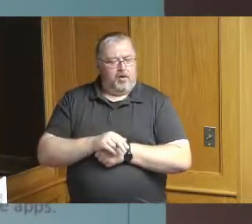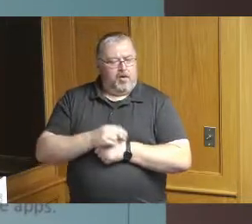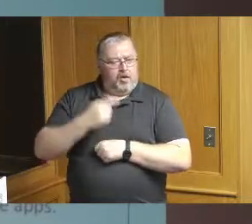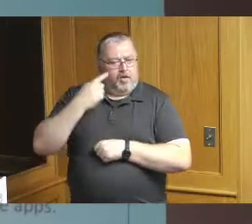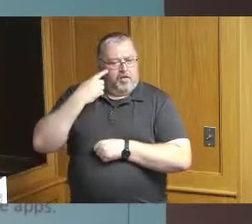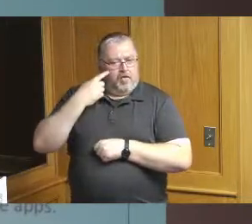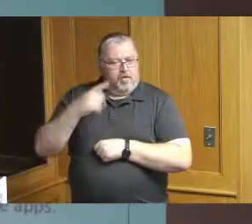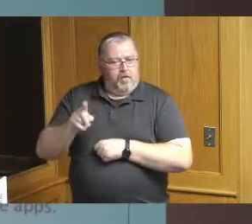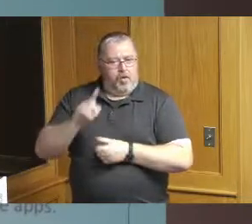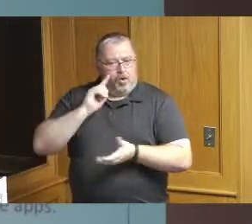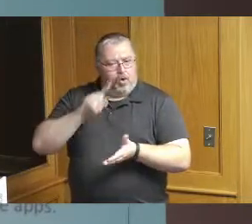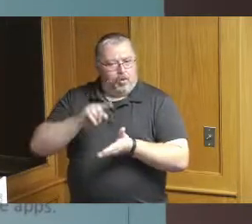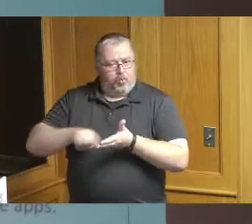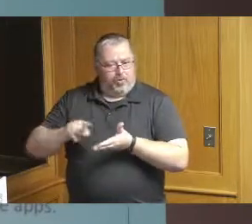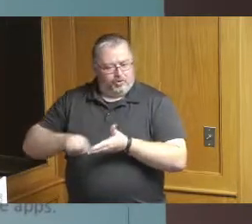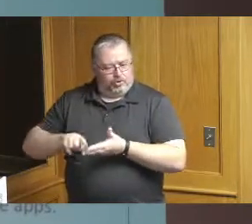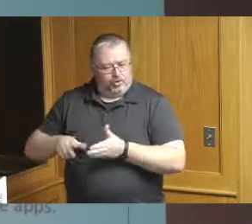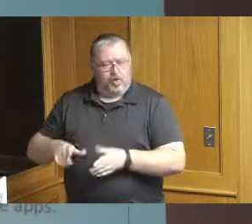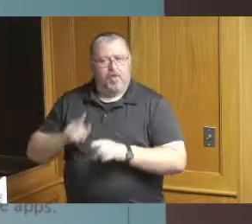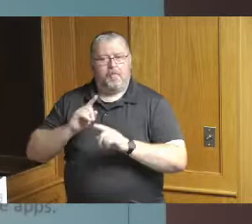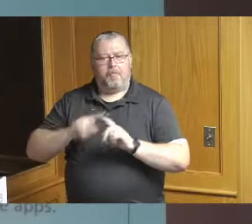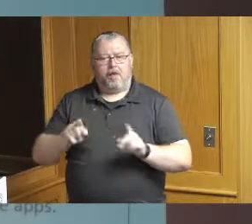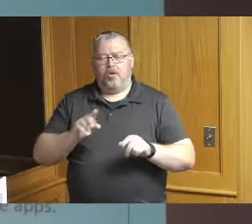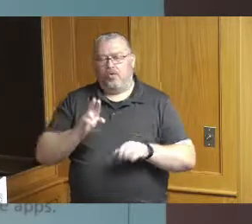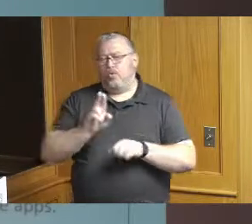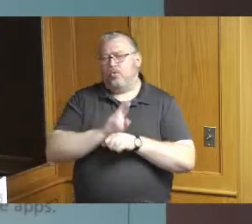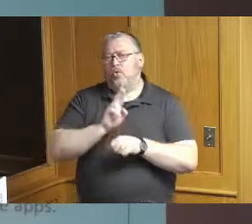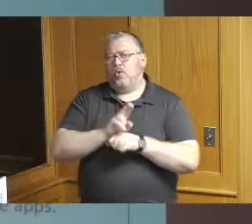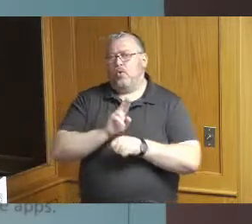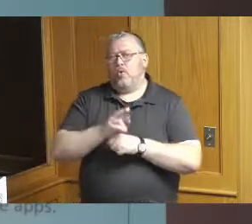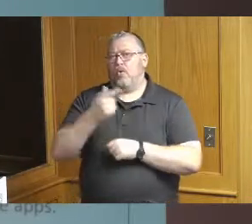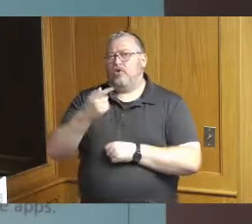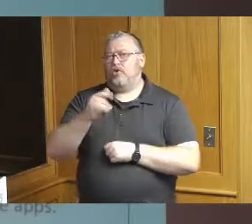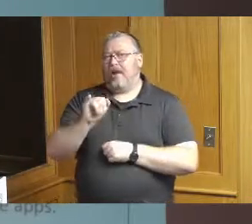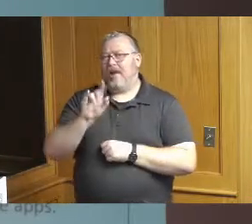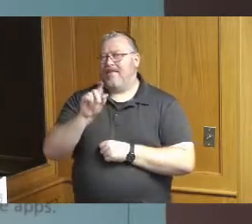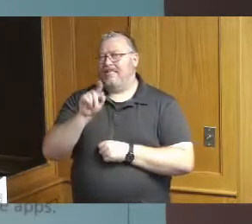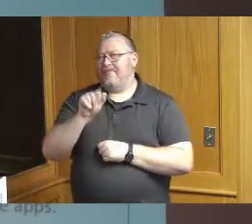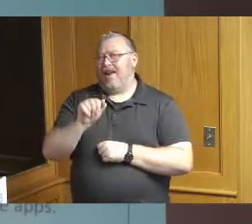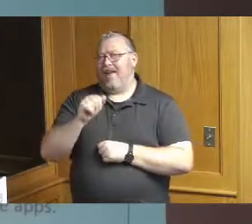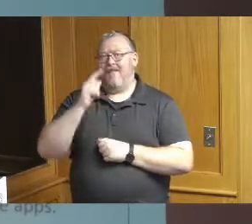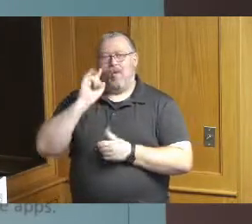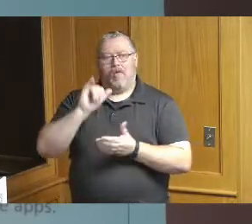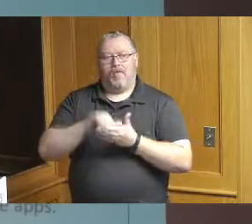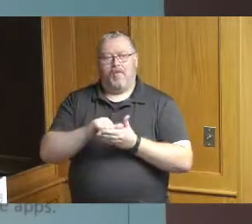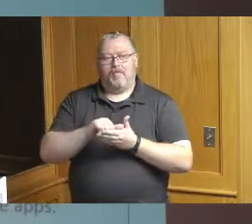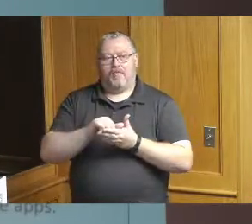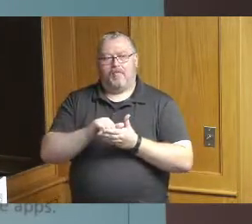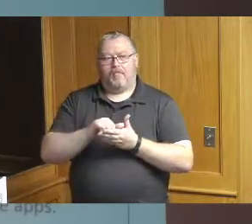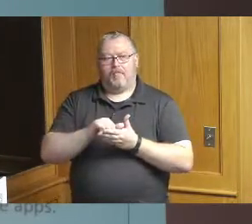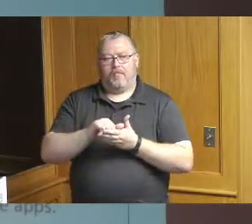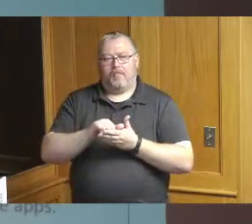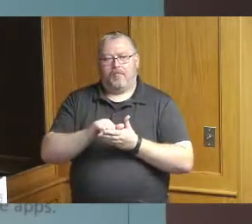architect firms engineering firms use the gis data to provide plans and do development work as well